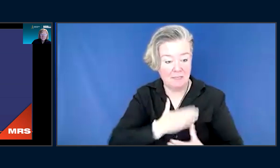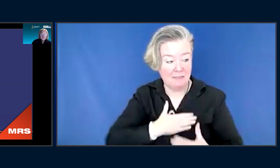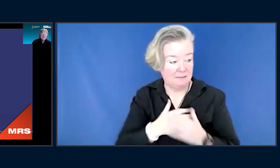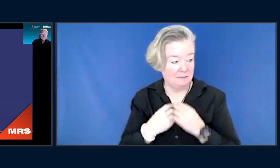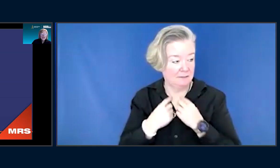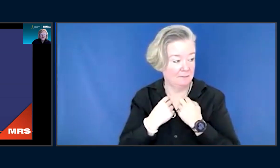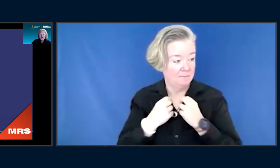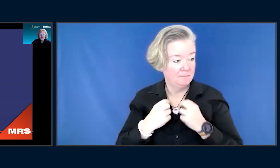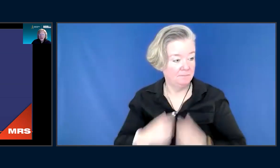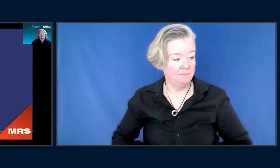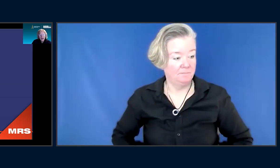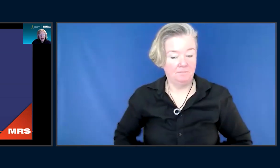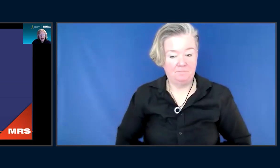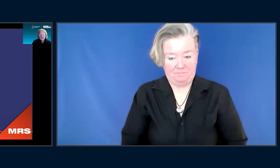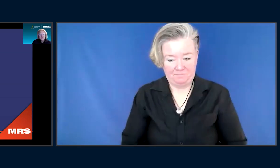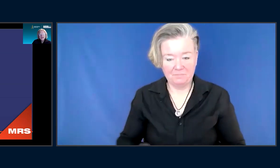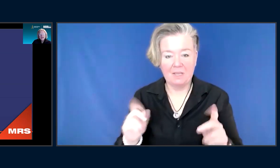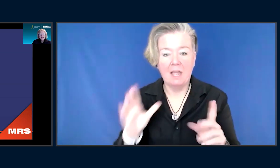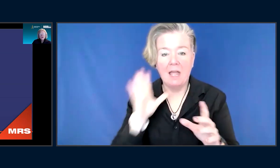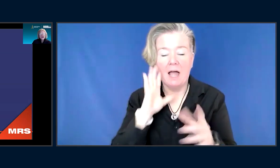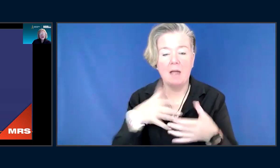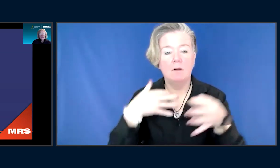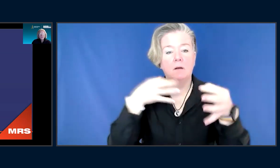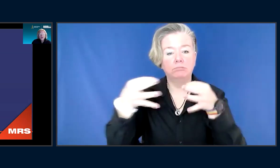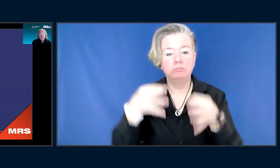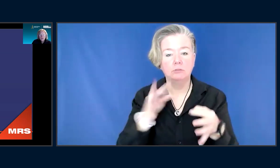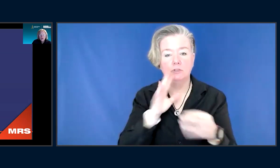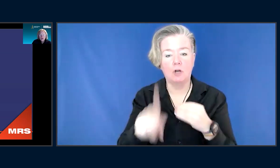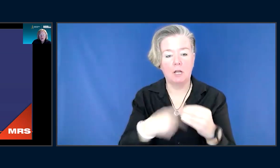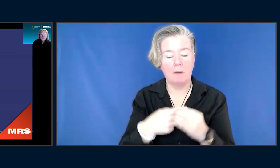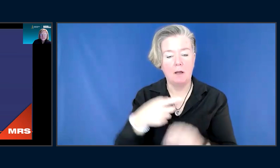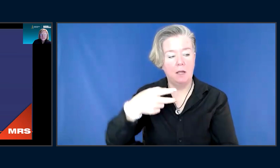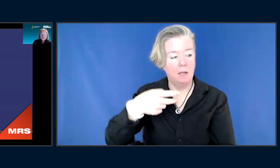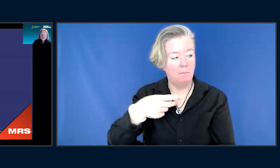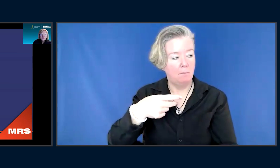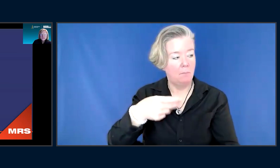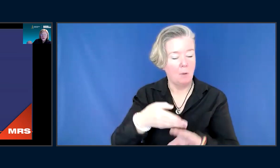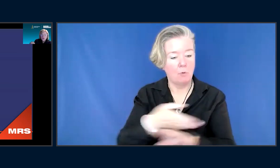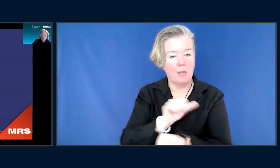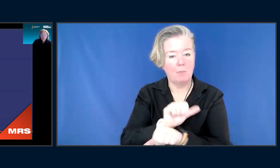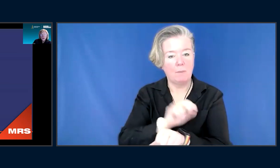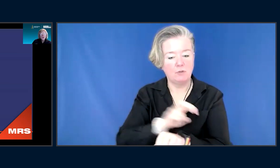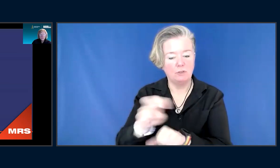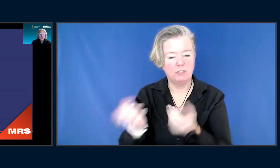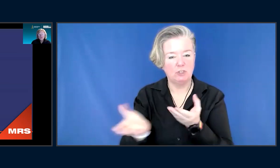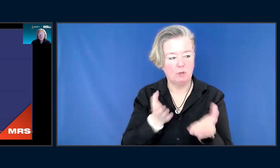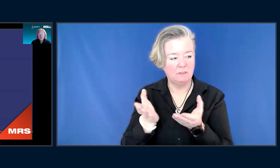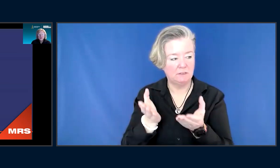Next slide, please. Okay. I'm going to be talking about Pre-Employment Transition Services